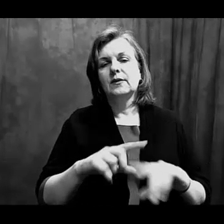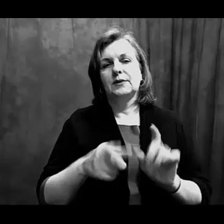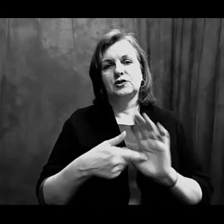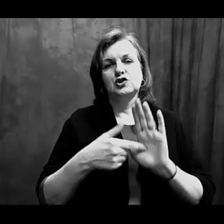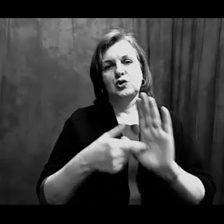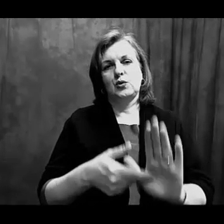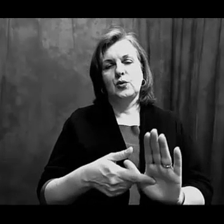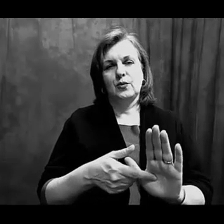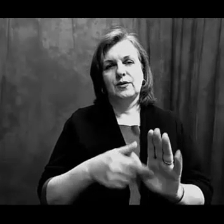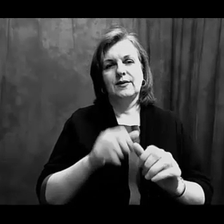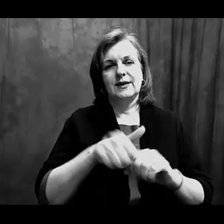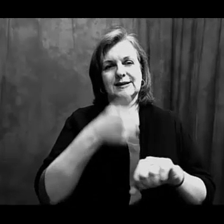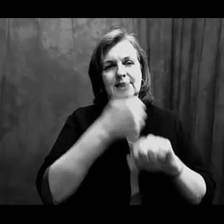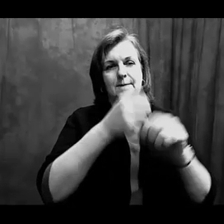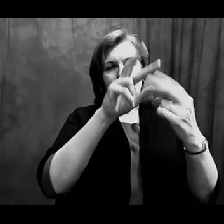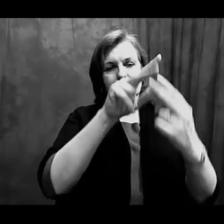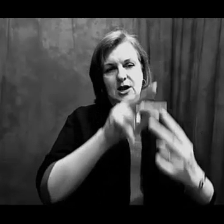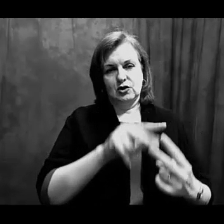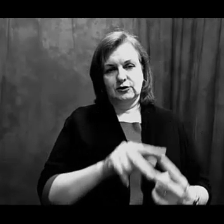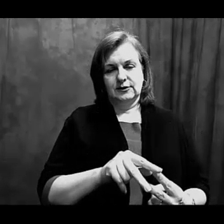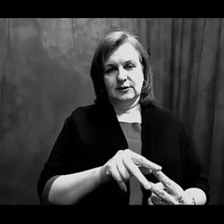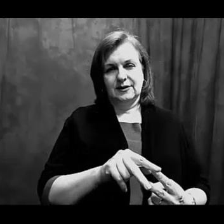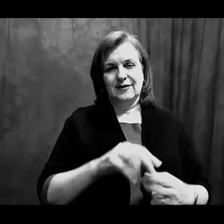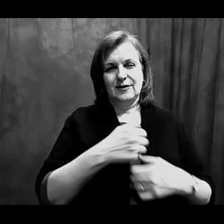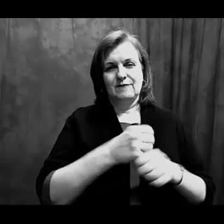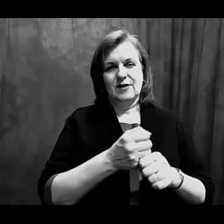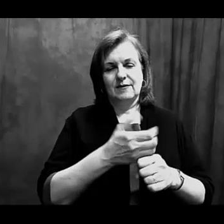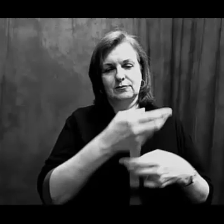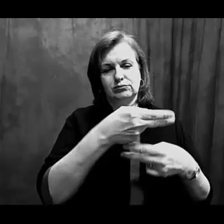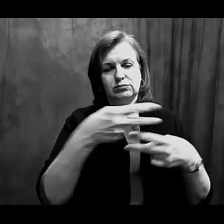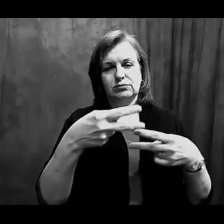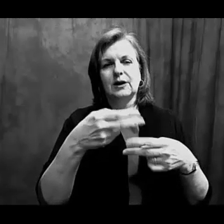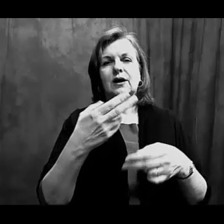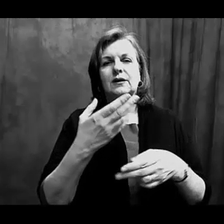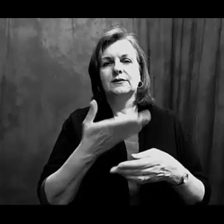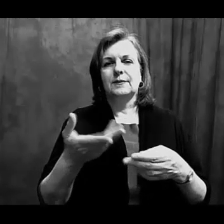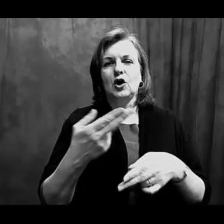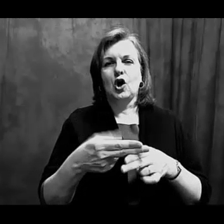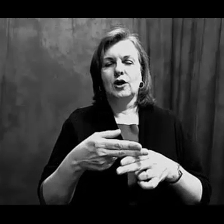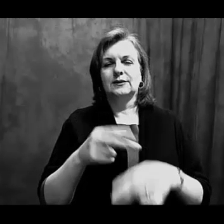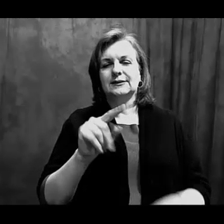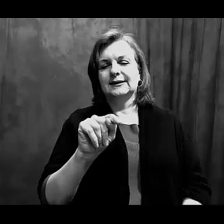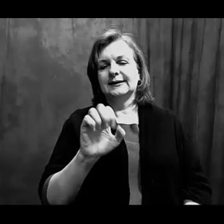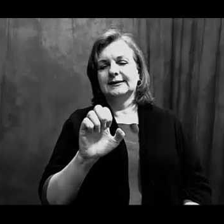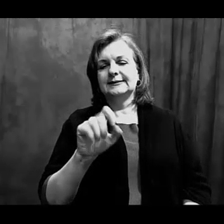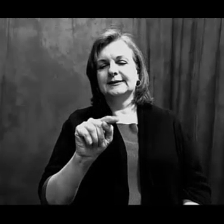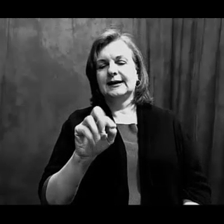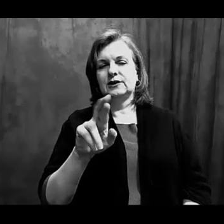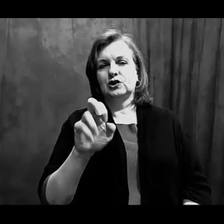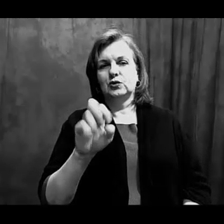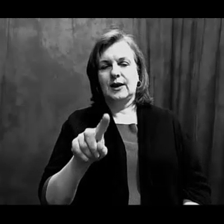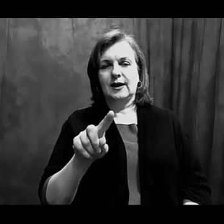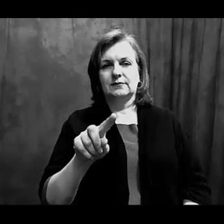just to show you that they've paired up and when the pair up a form this thing known as a tetrad